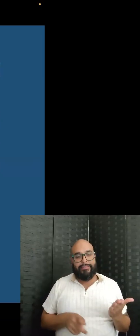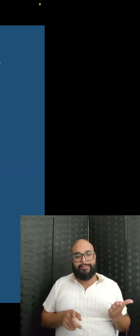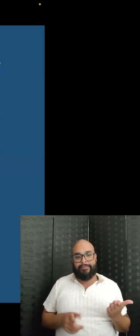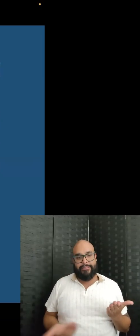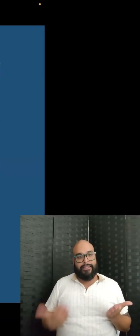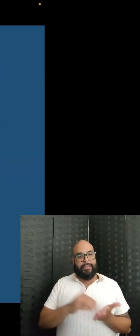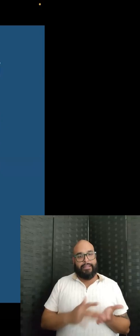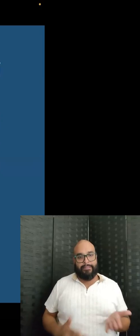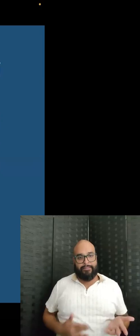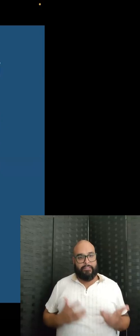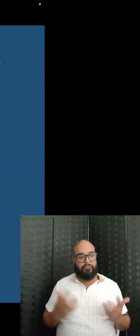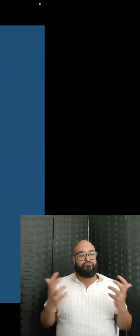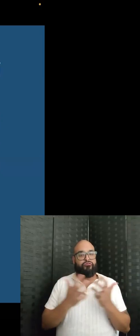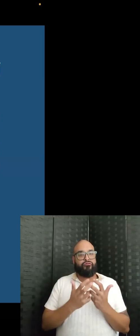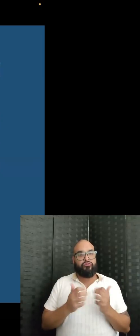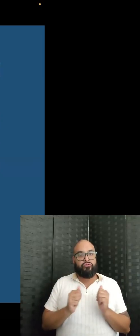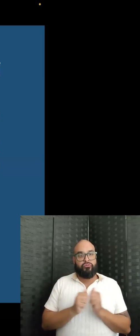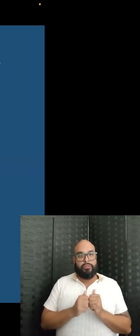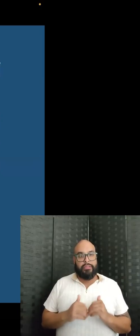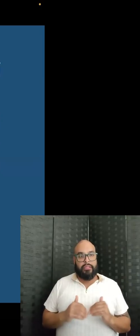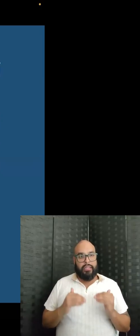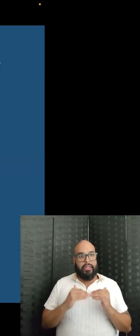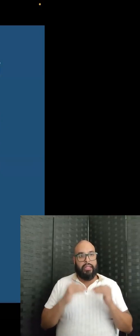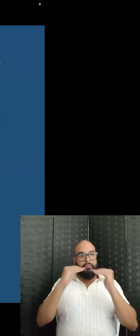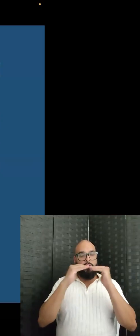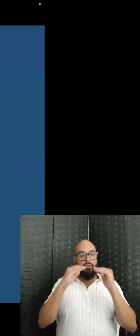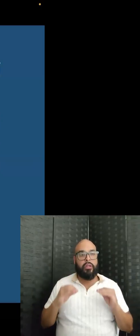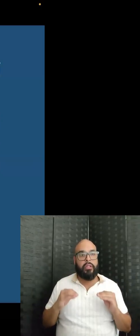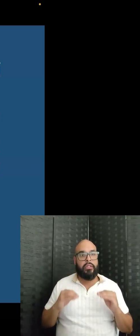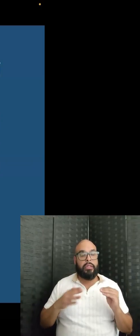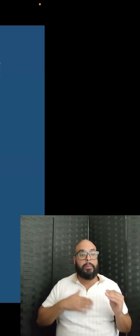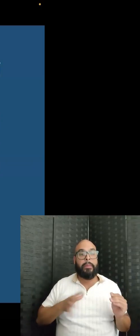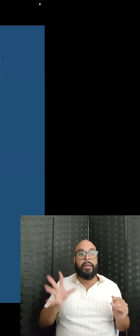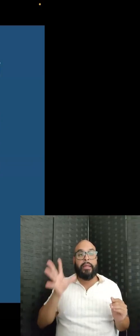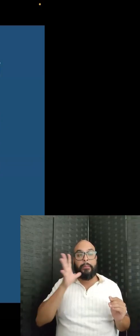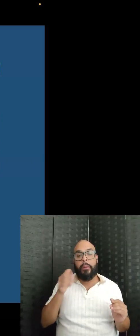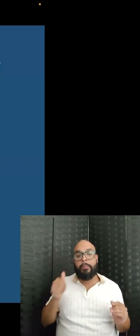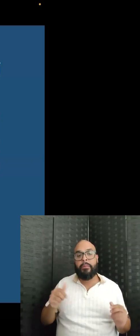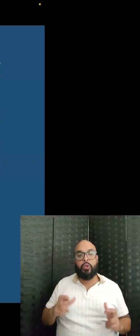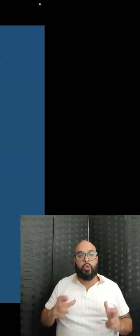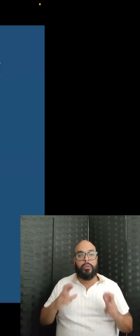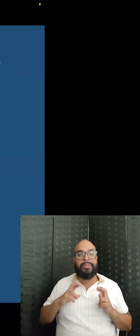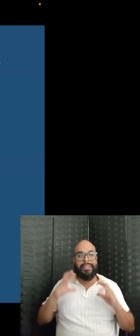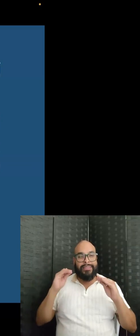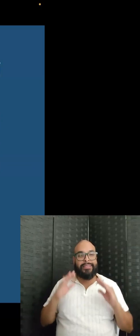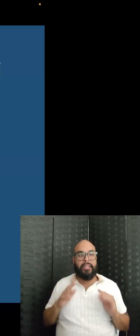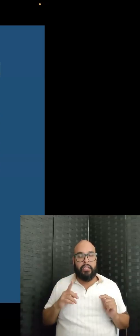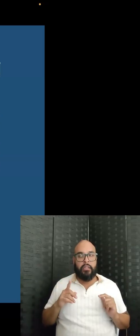My mom's a retired teacher. She had been giving very specialized tutoring and instruction with her.